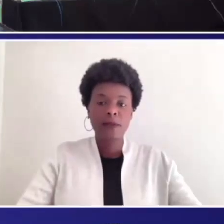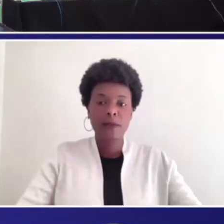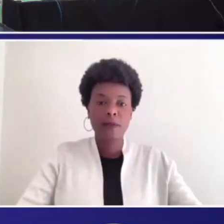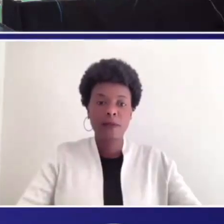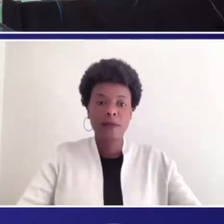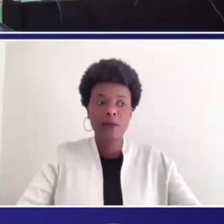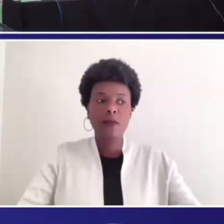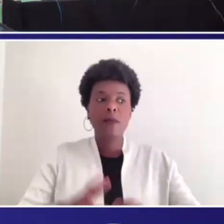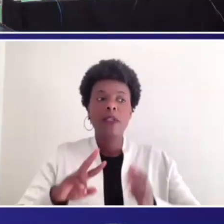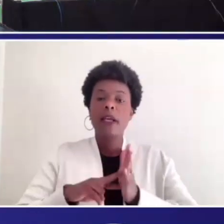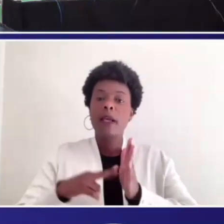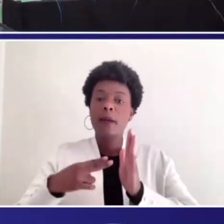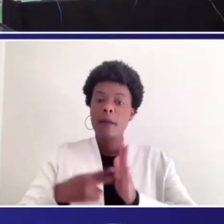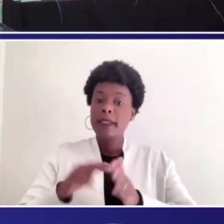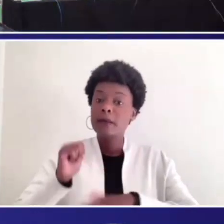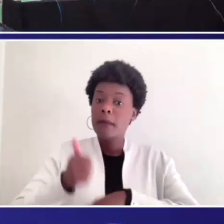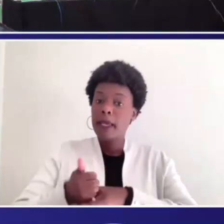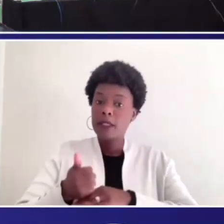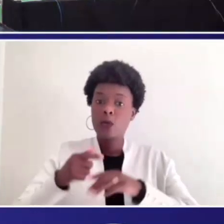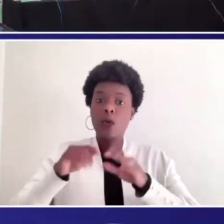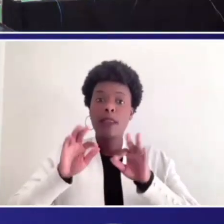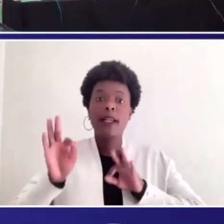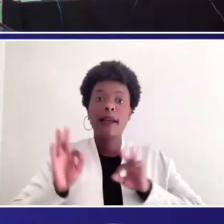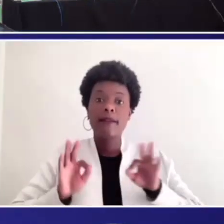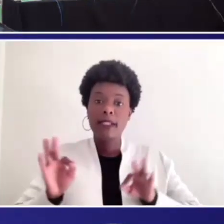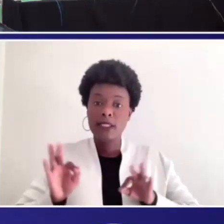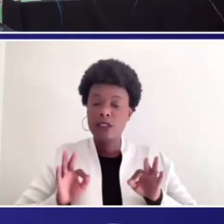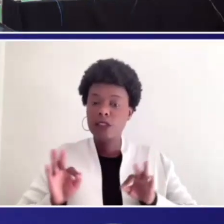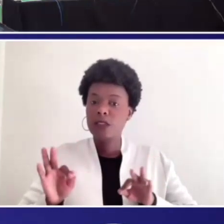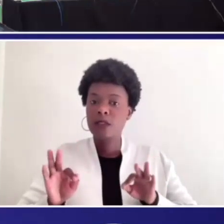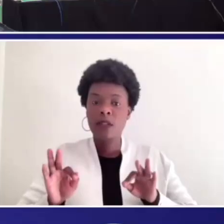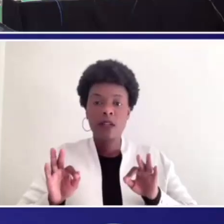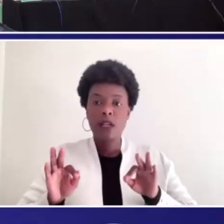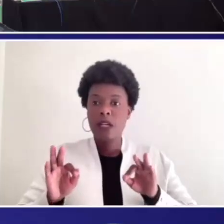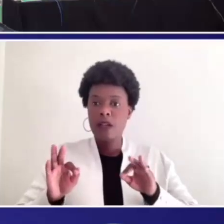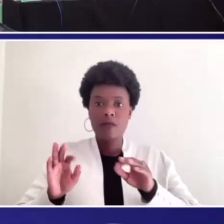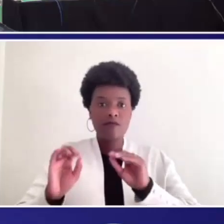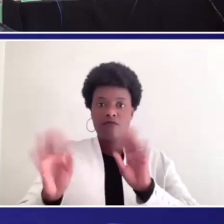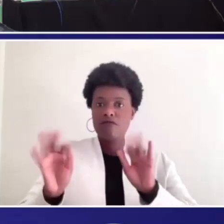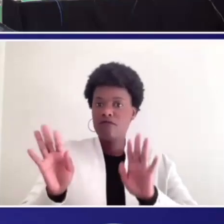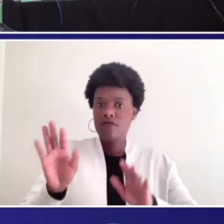So by the definition, it takes care of that scenario.